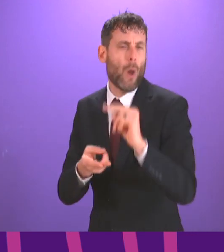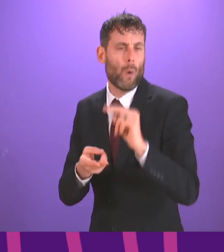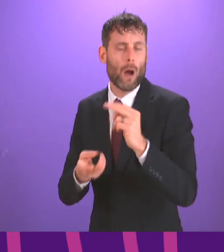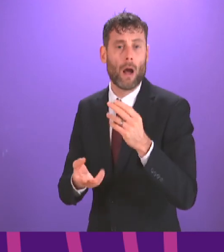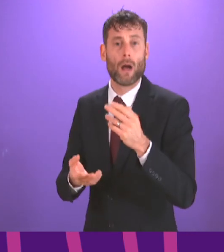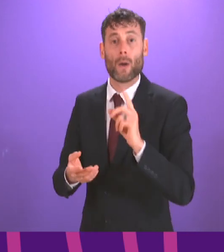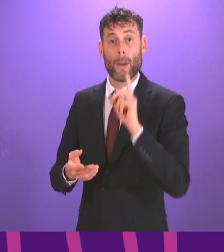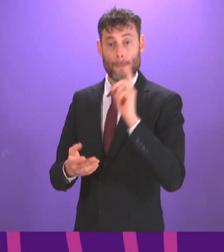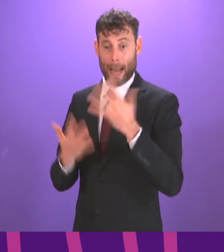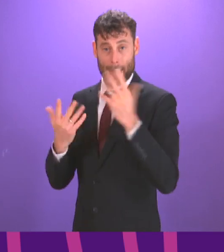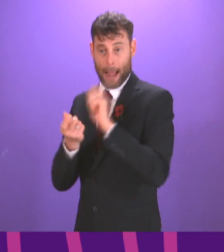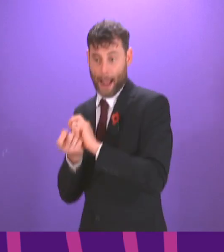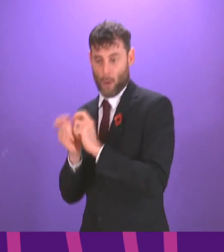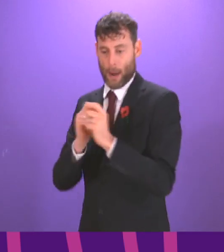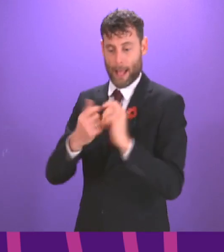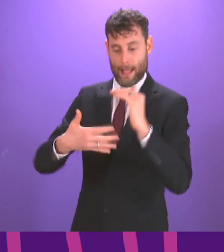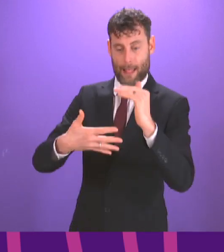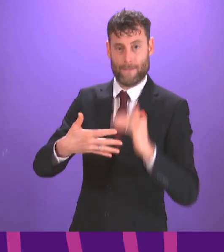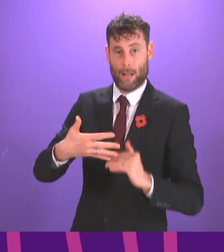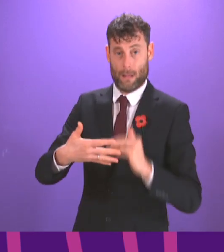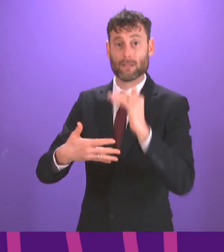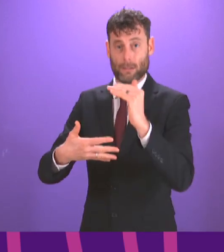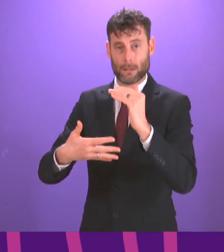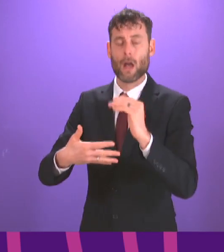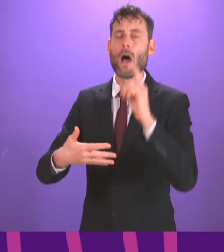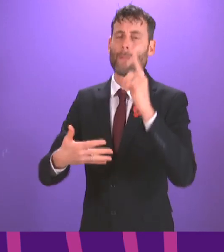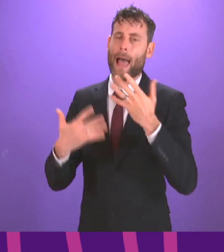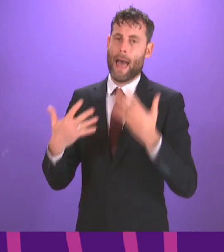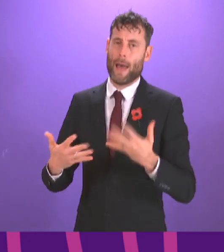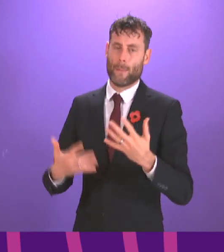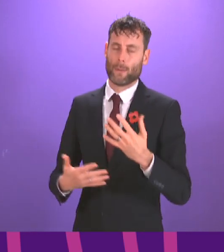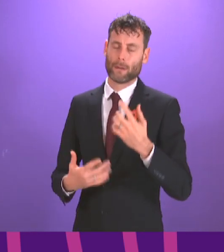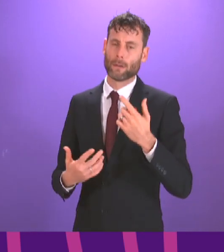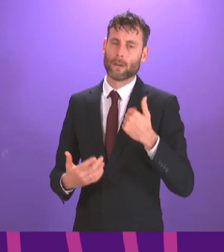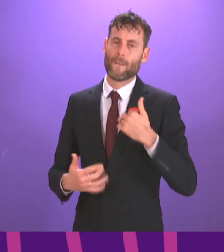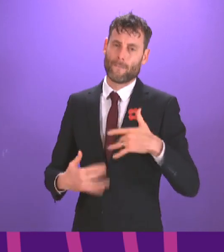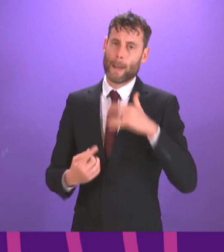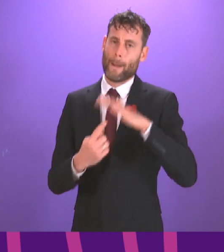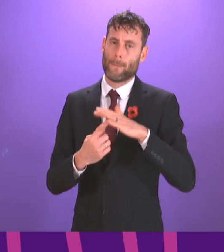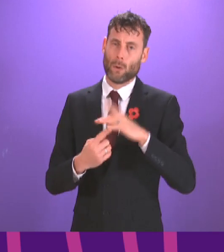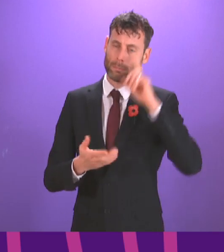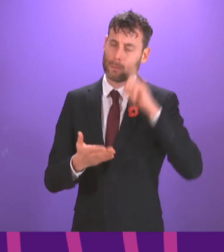migrating to the new system for the first time, the precautionary and safe thing to do is to keep the restrictions in place for a further period.